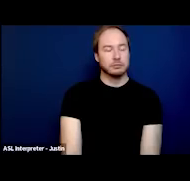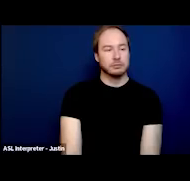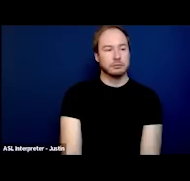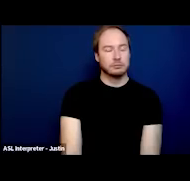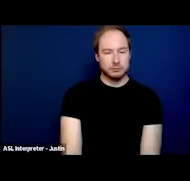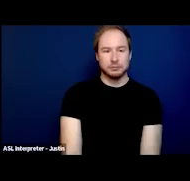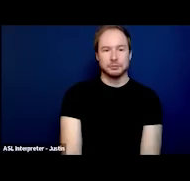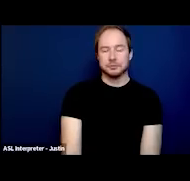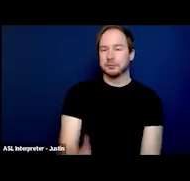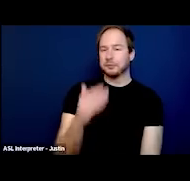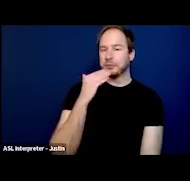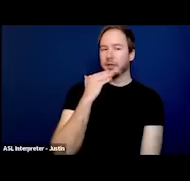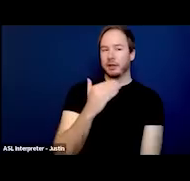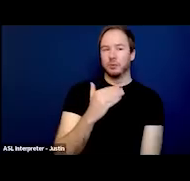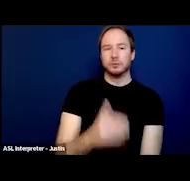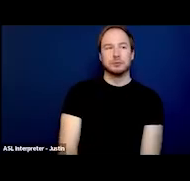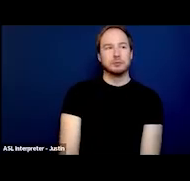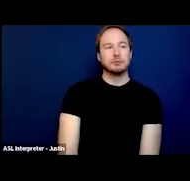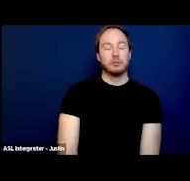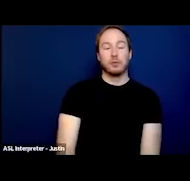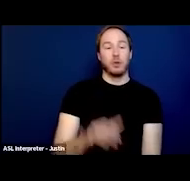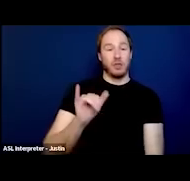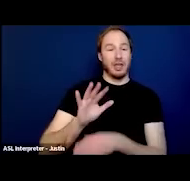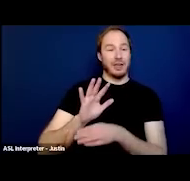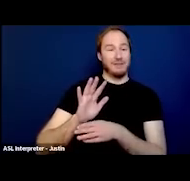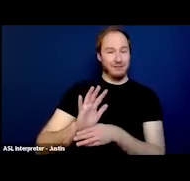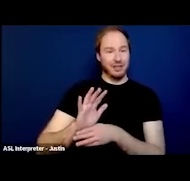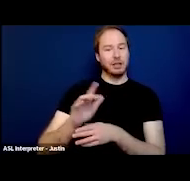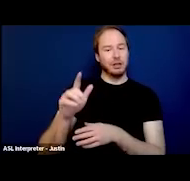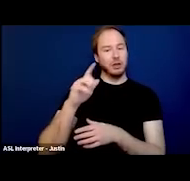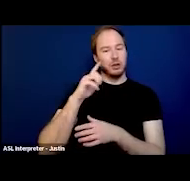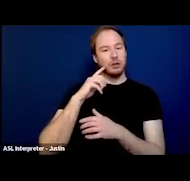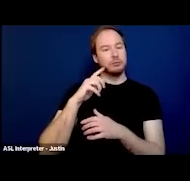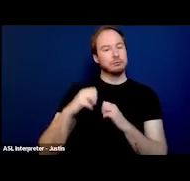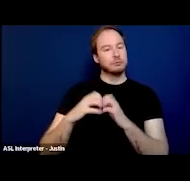Great, thank you so much for watching that. That video was created by the Preservation of Affordable Housing,